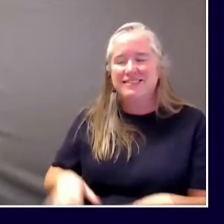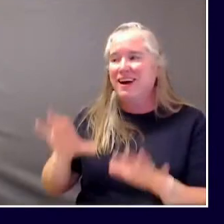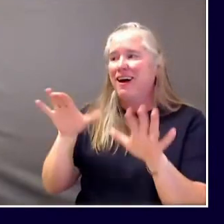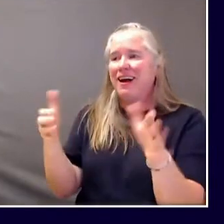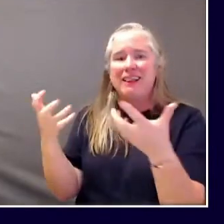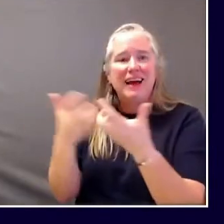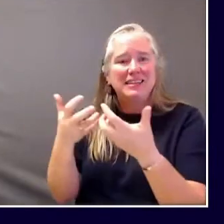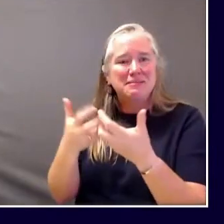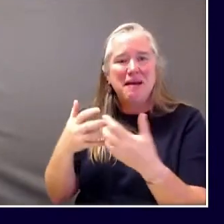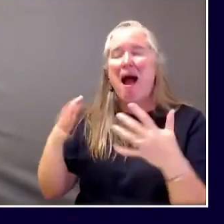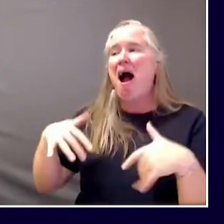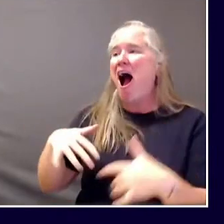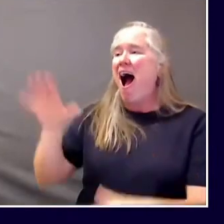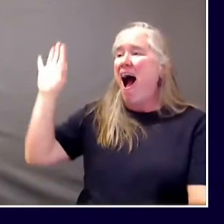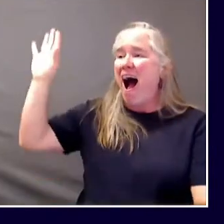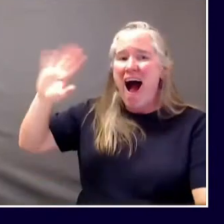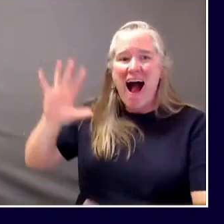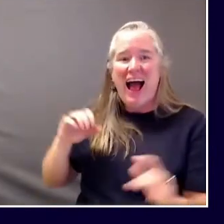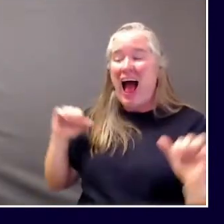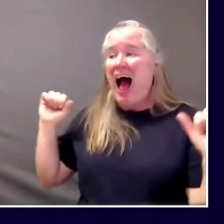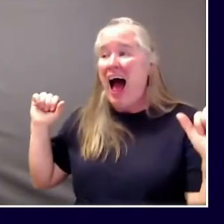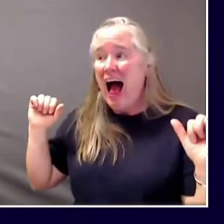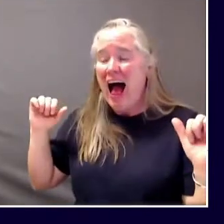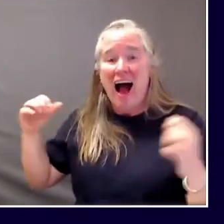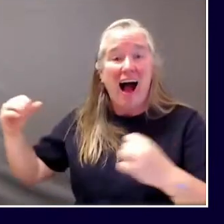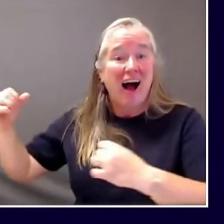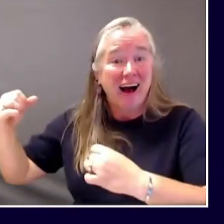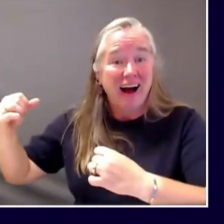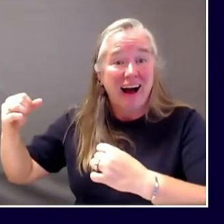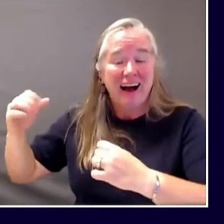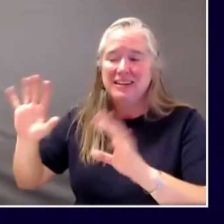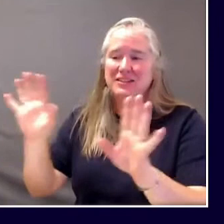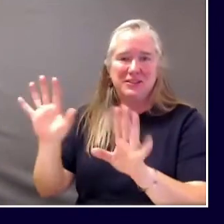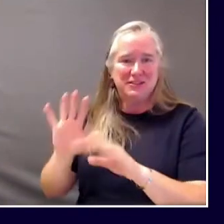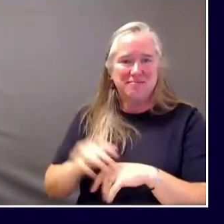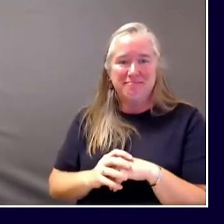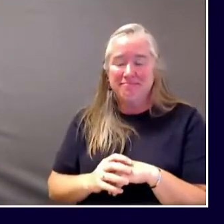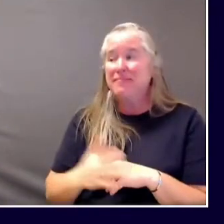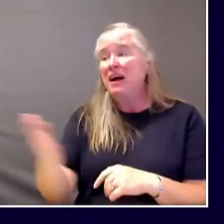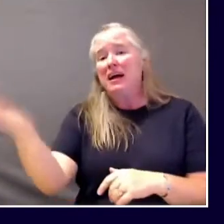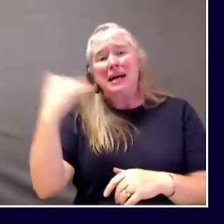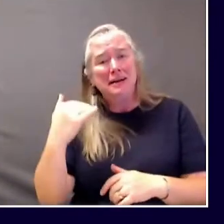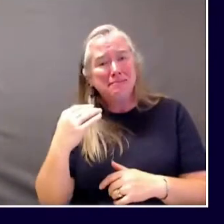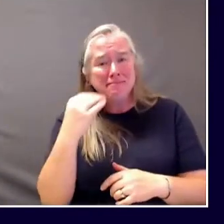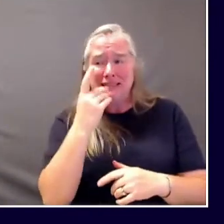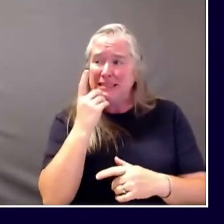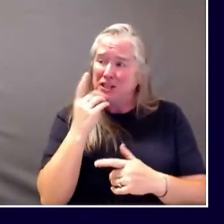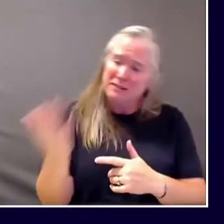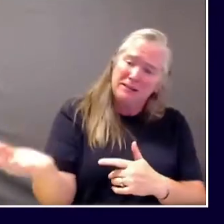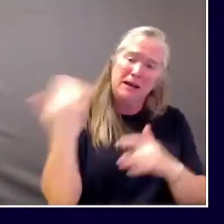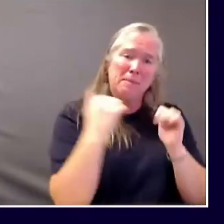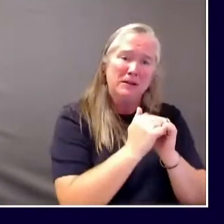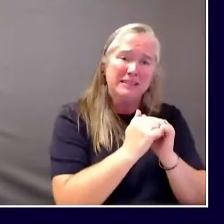you want to give me a hug you want to invite him over for